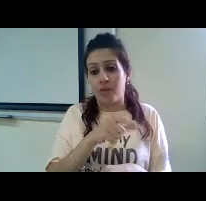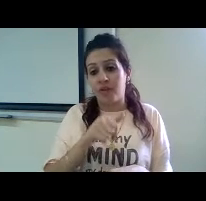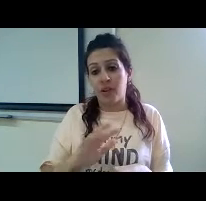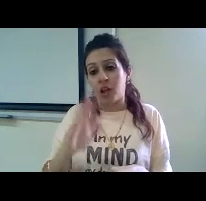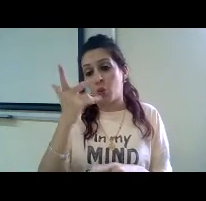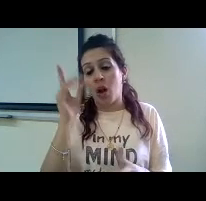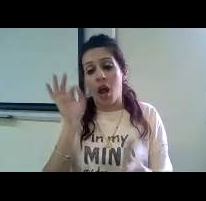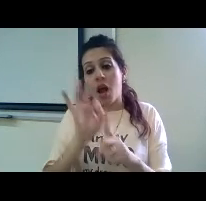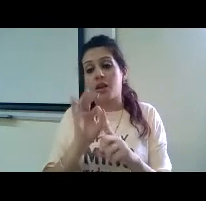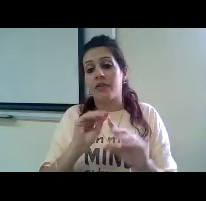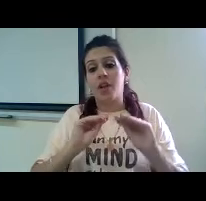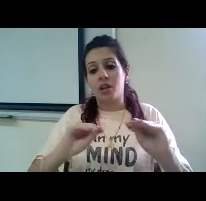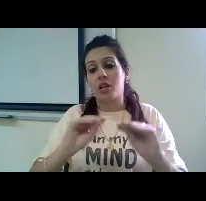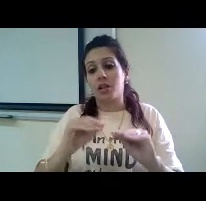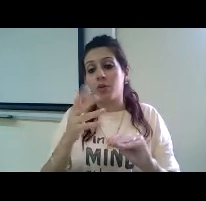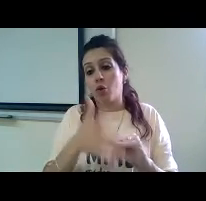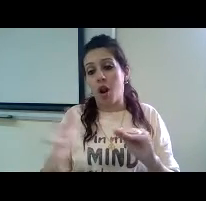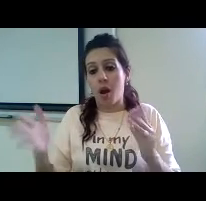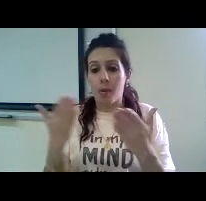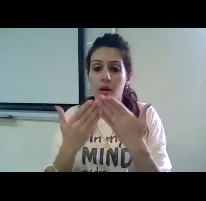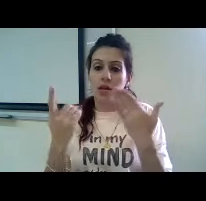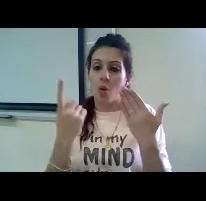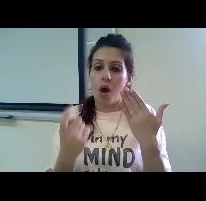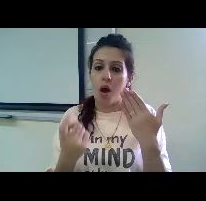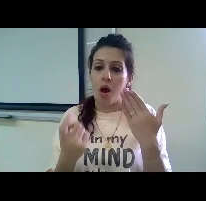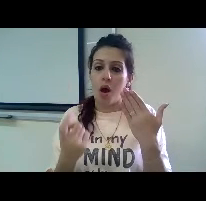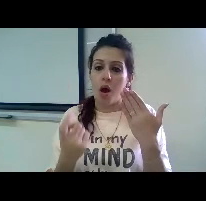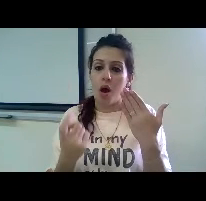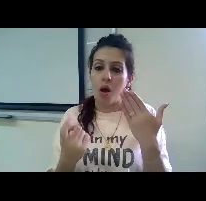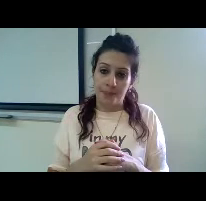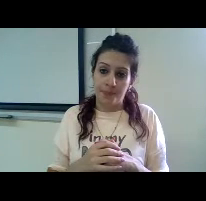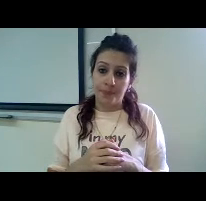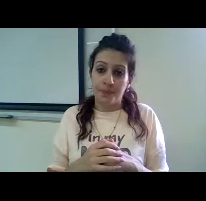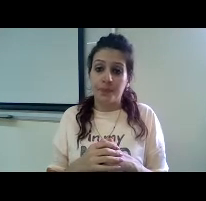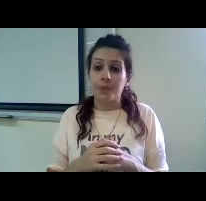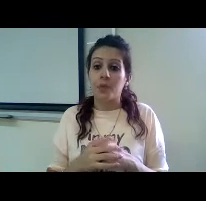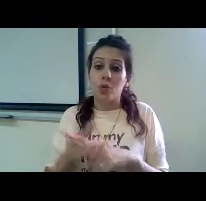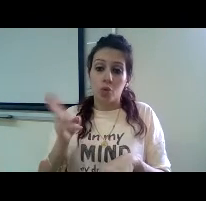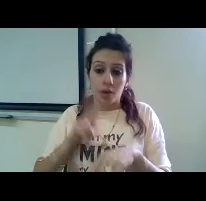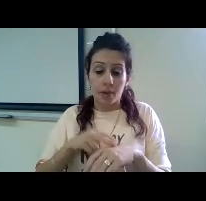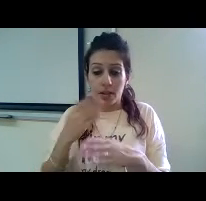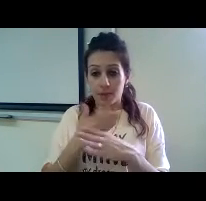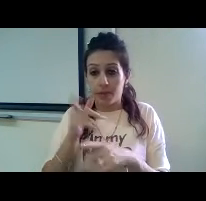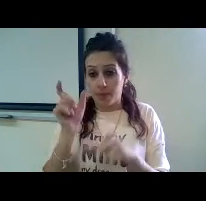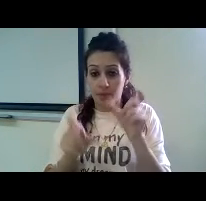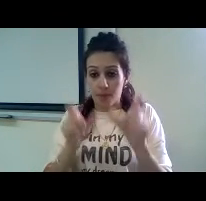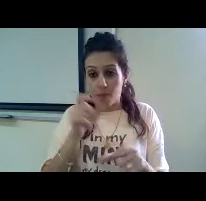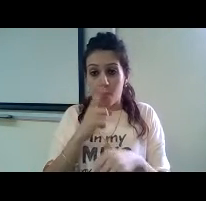To be of good quality, teacher education must cover